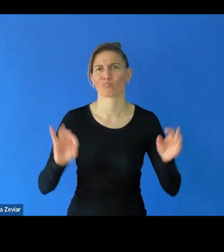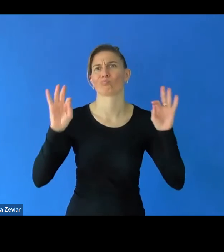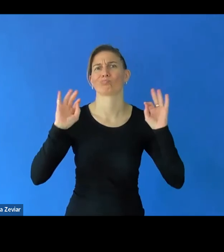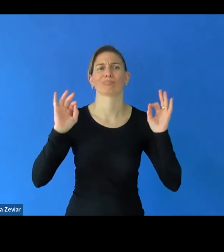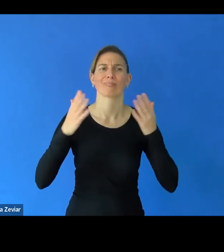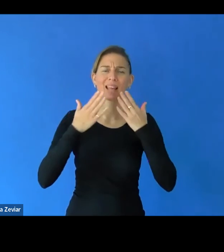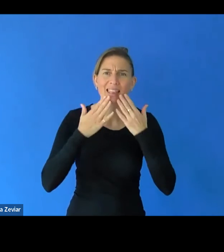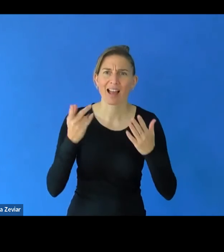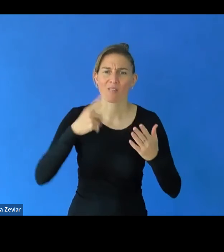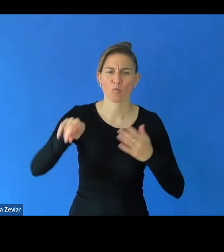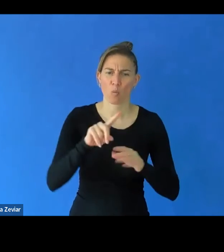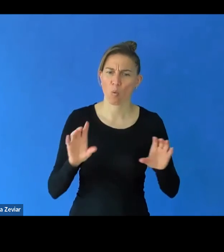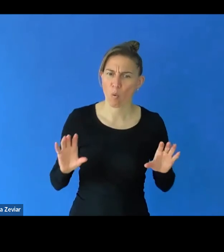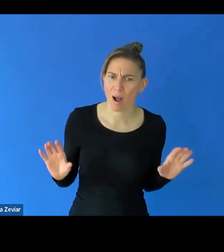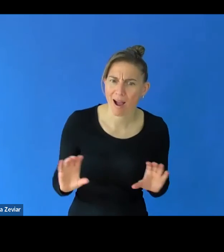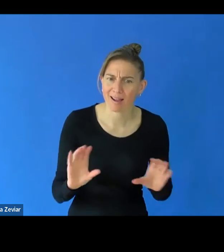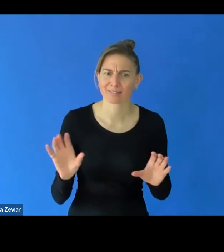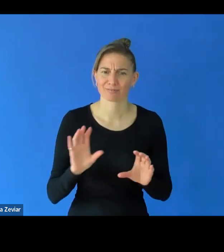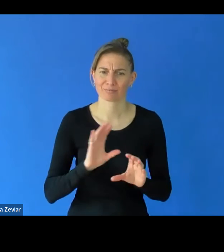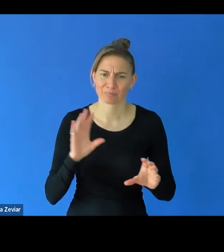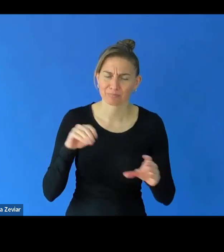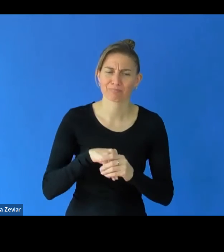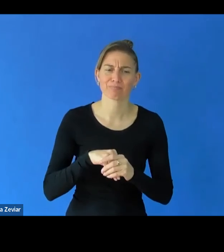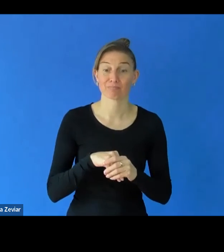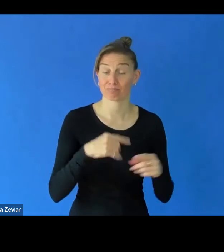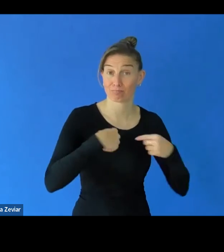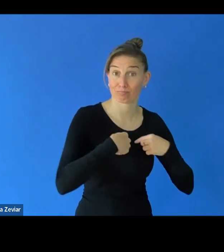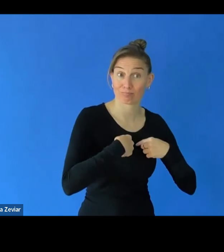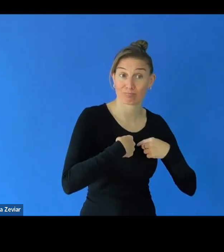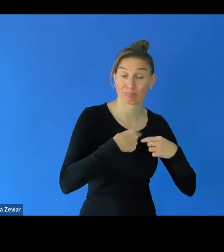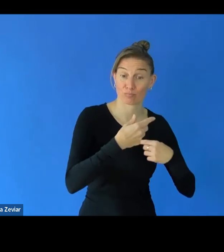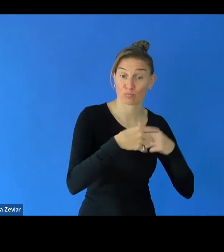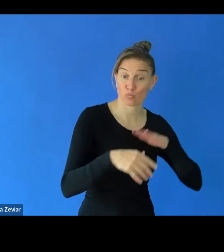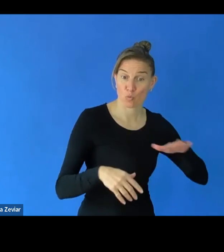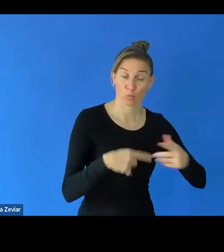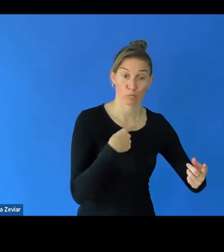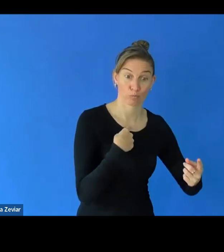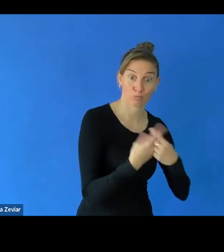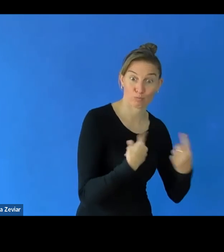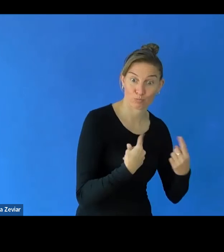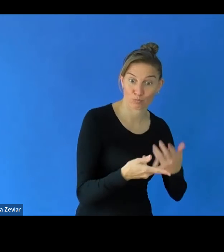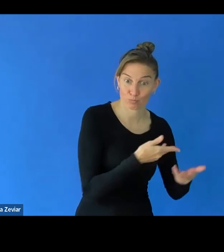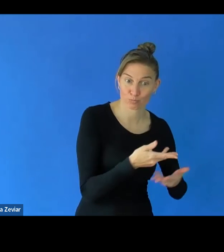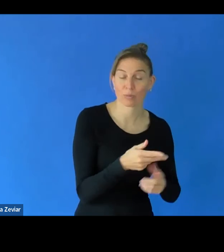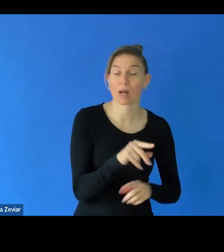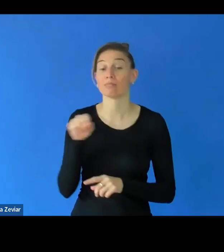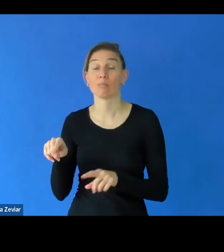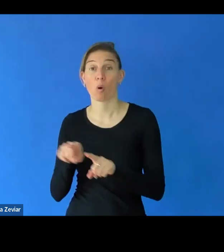We had a lot of discussions, hopefully that was shared in both the rooms. I am going to quickly move on.